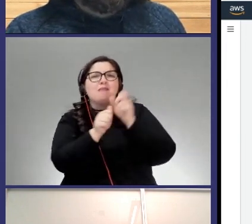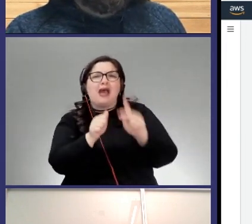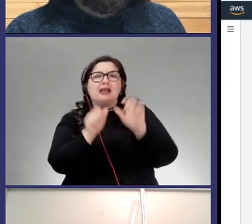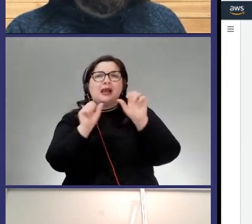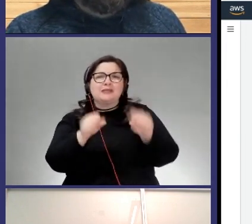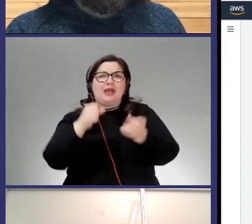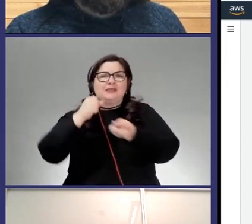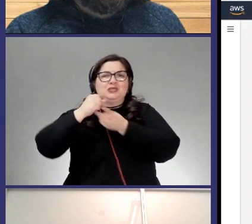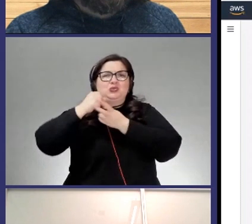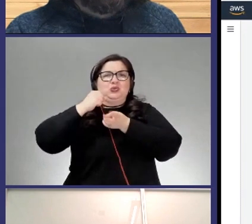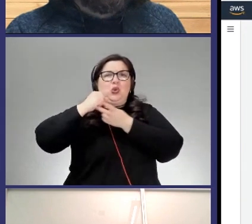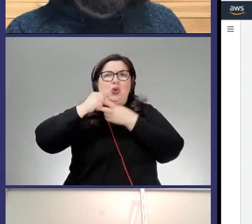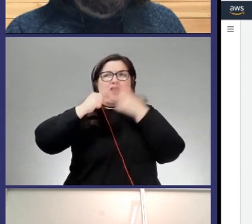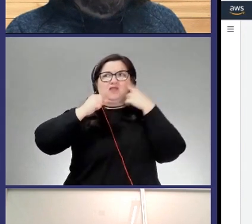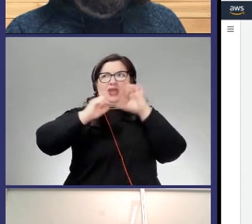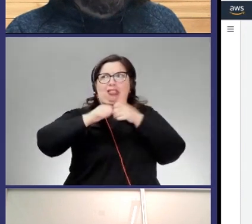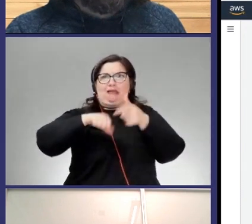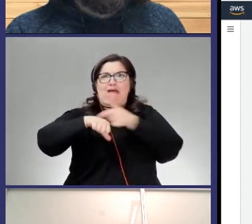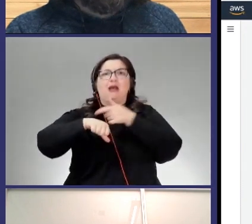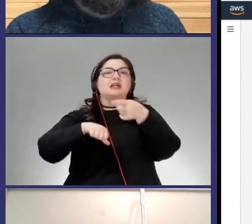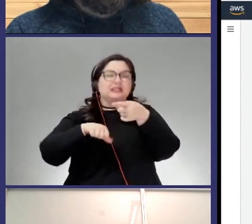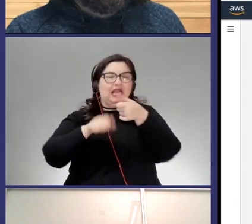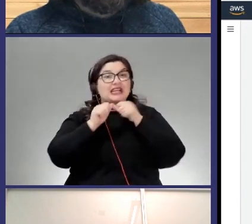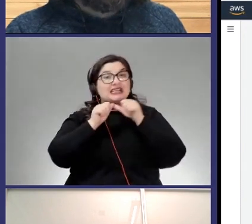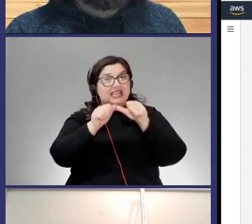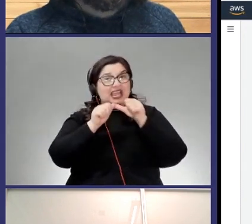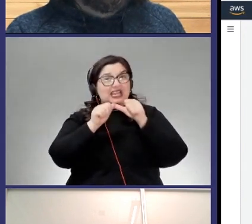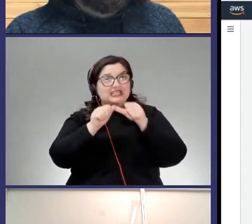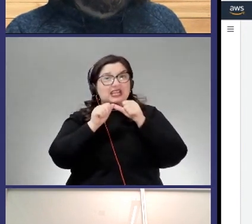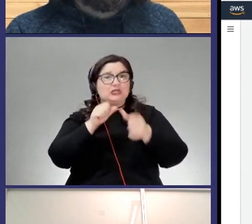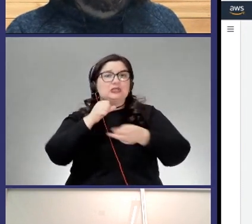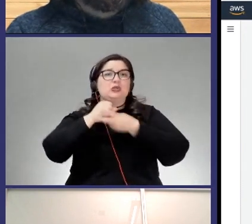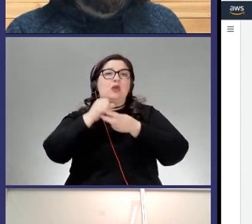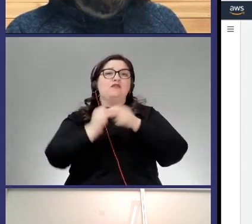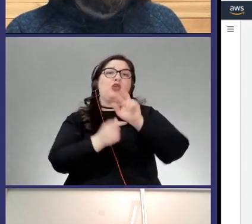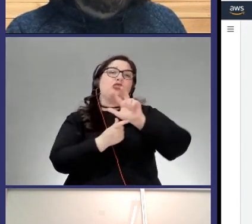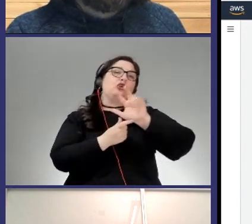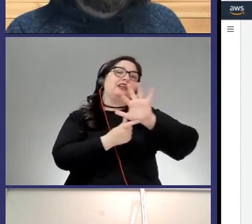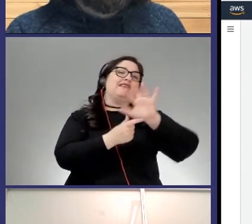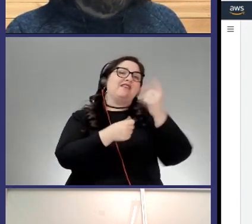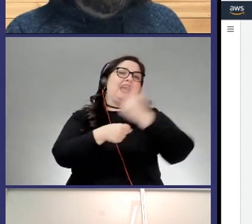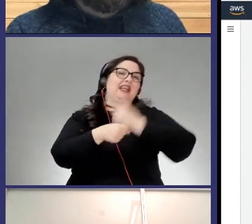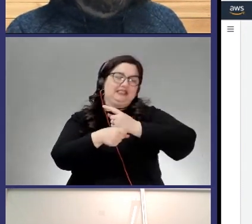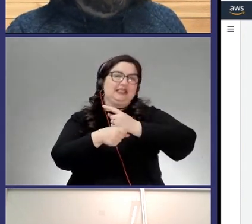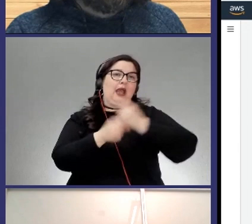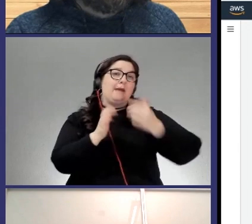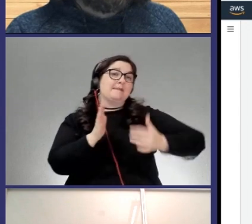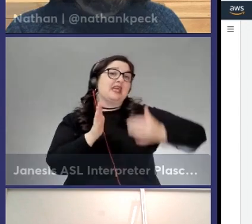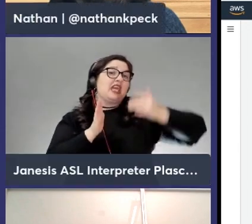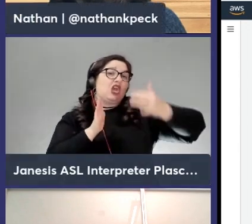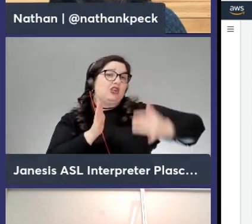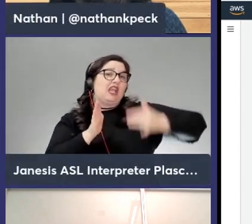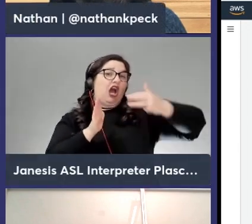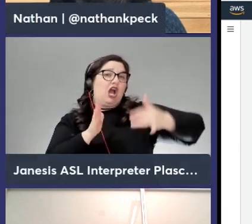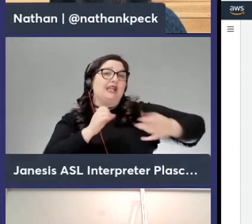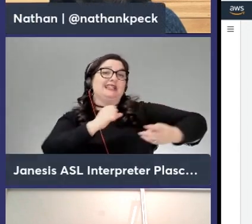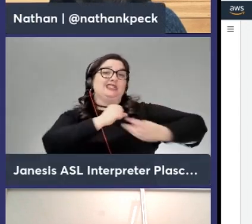Yeah, so the continuous backups are stored for 35 days, while the periodic backups can be stored for as long as you want.